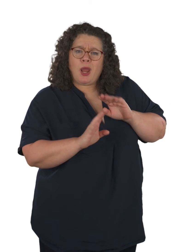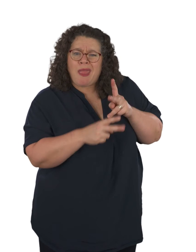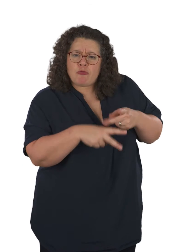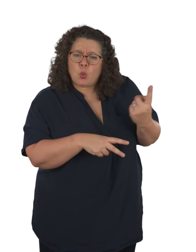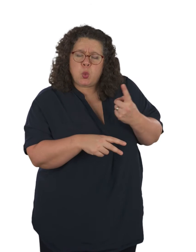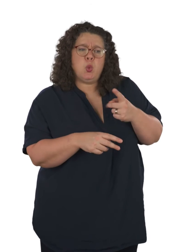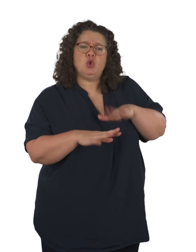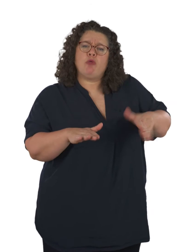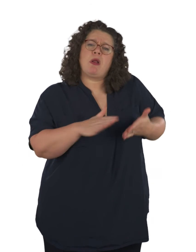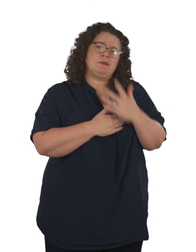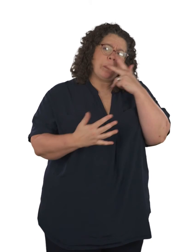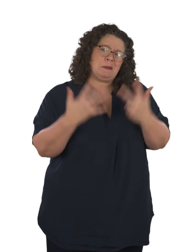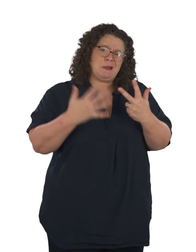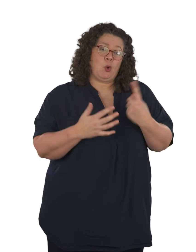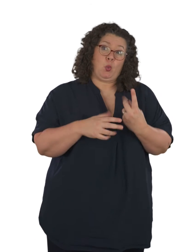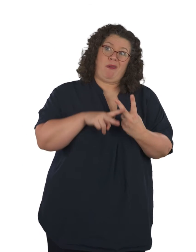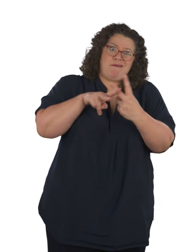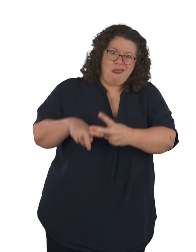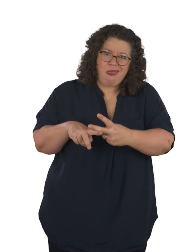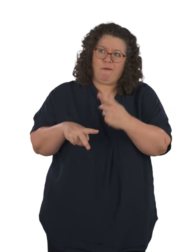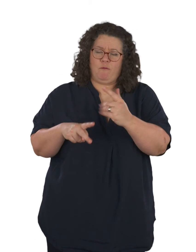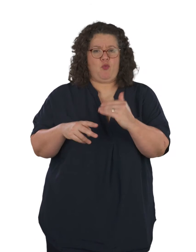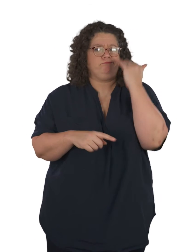Young carers are children under 18, who care for someone.